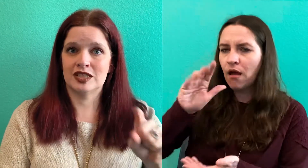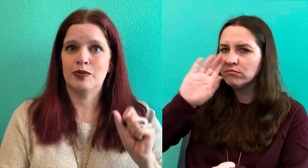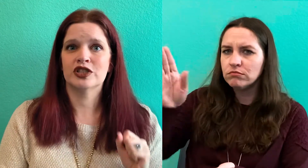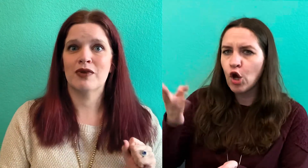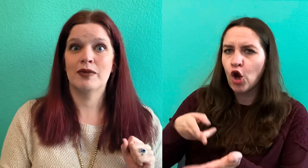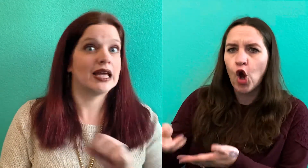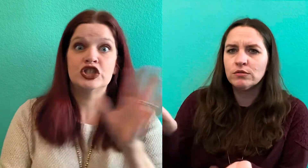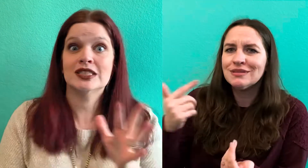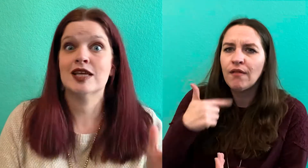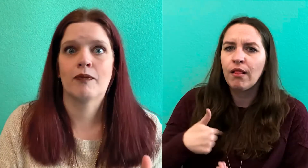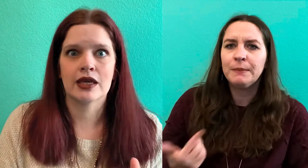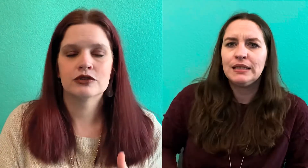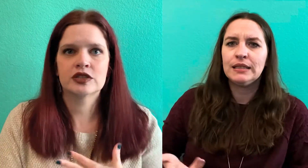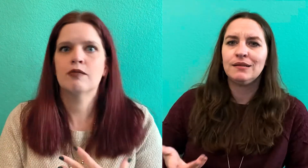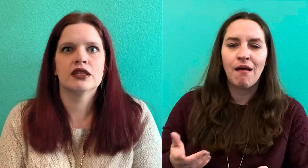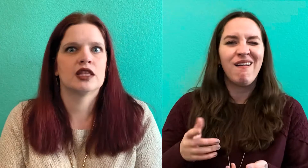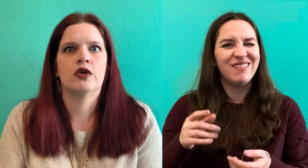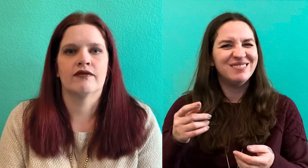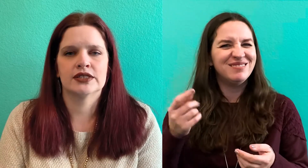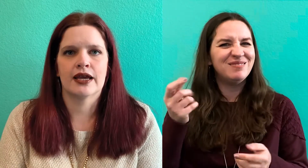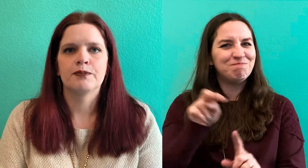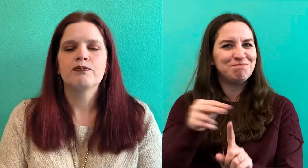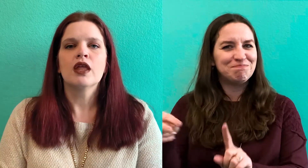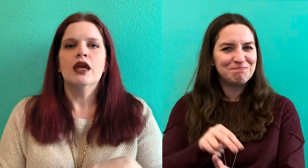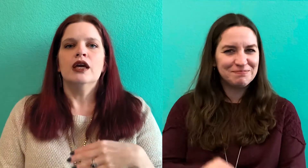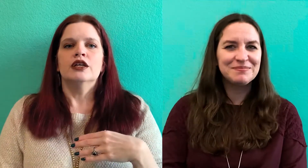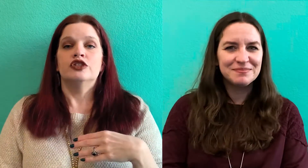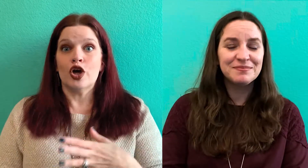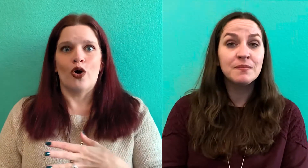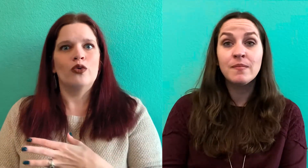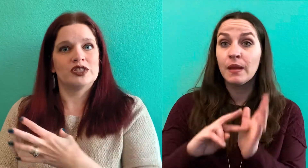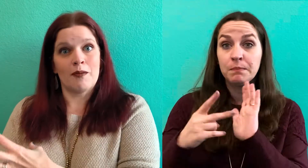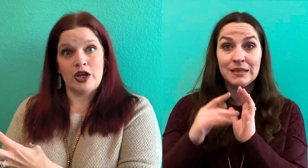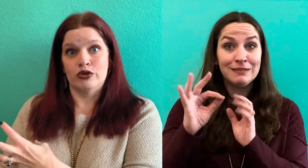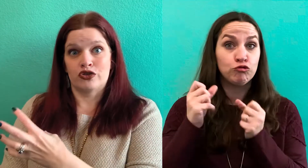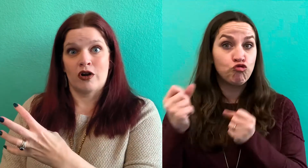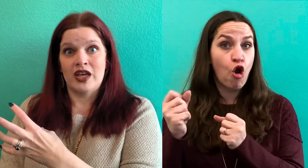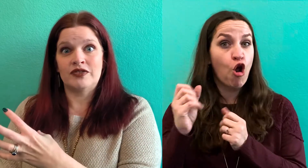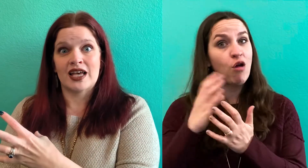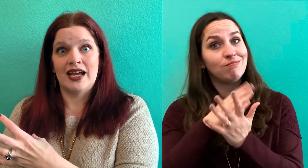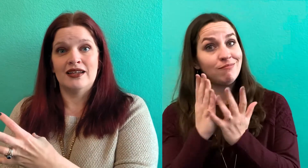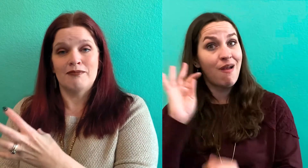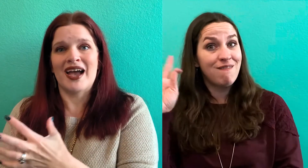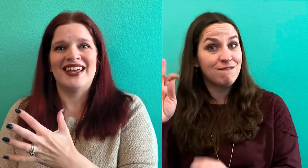The T person might be like, "just tell me. Just tell me the thing you have to say". So somebody who's strong on the F side might